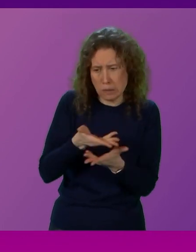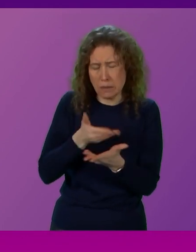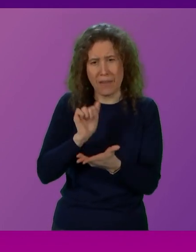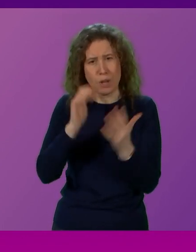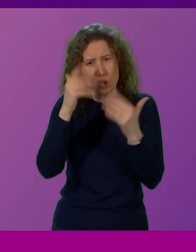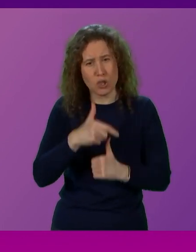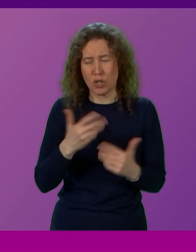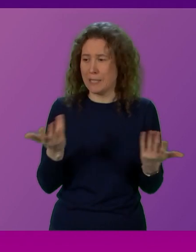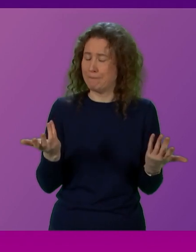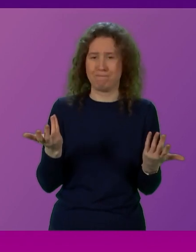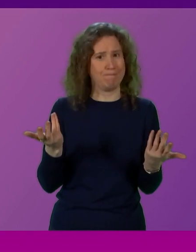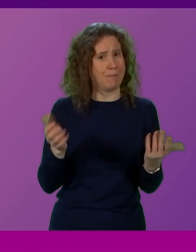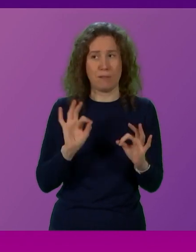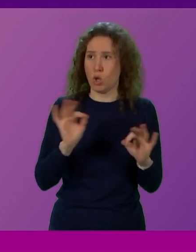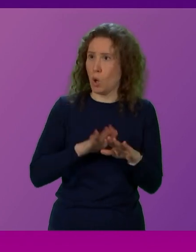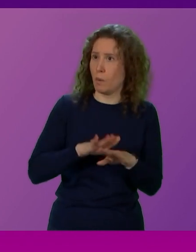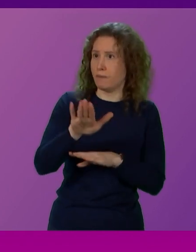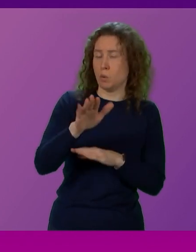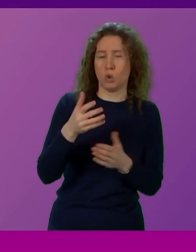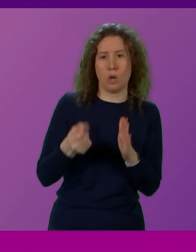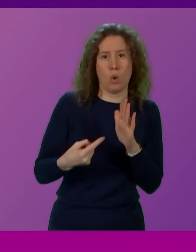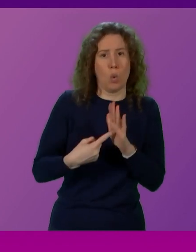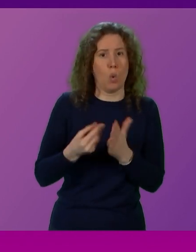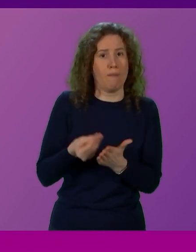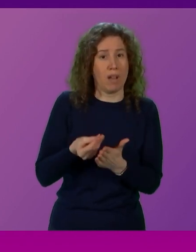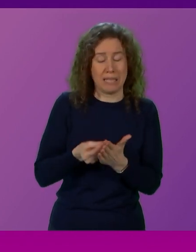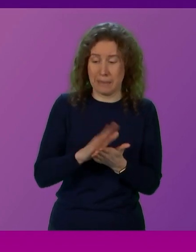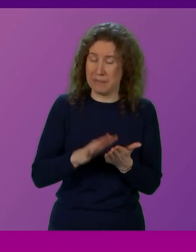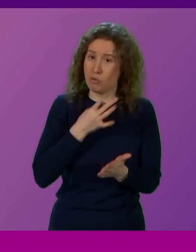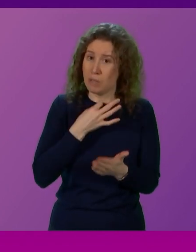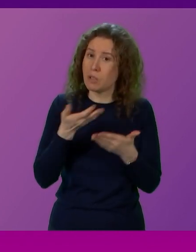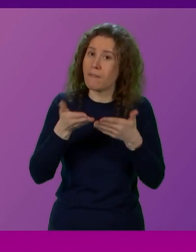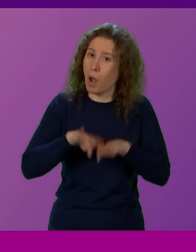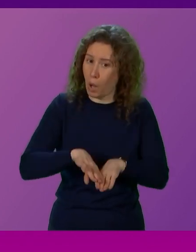lack of future core funding, which could mean the risk of closure.